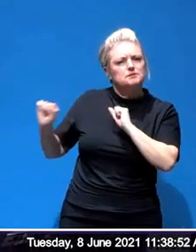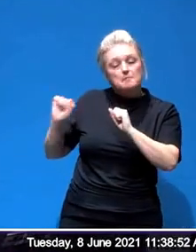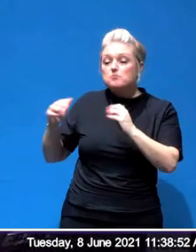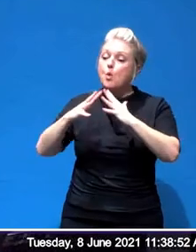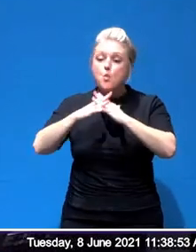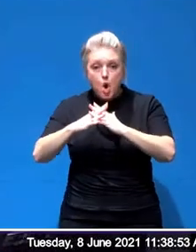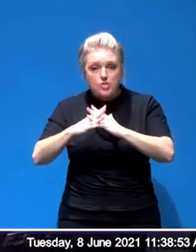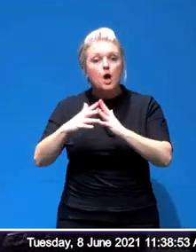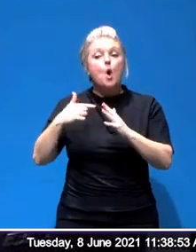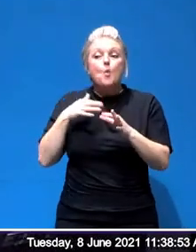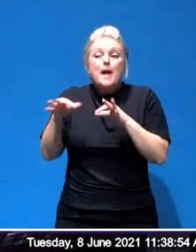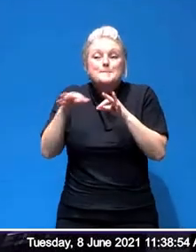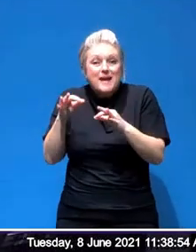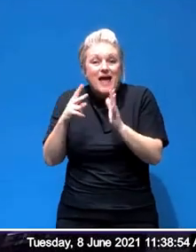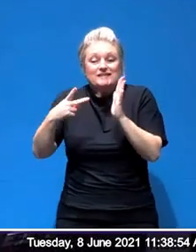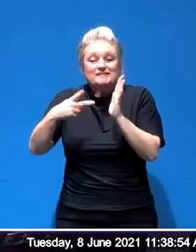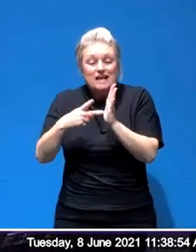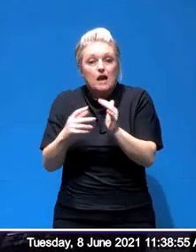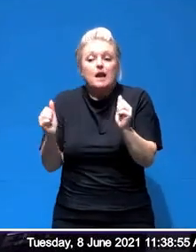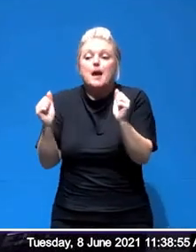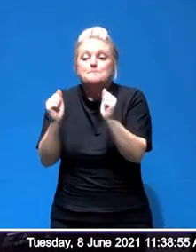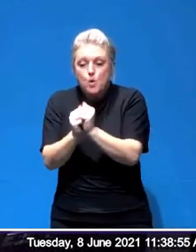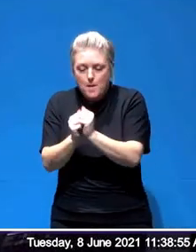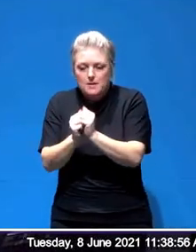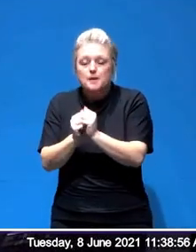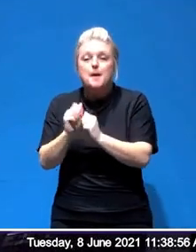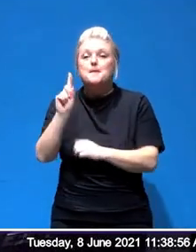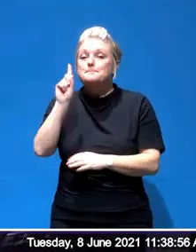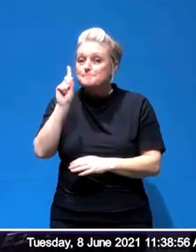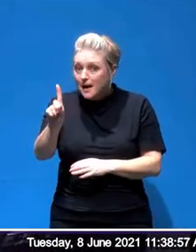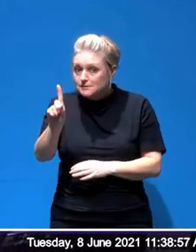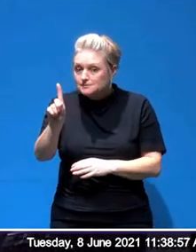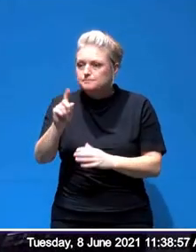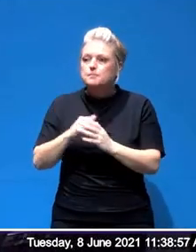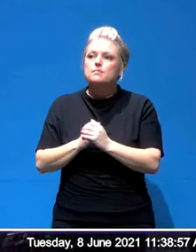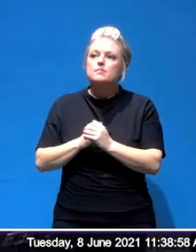session but when we came out to the reception area there was about 12 people